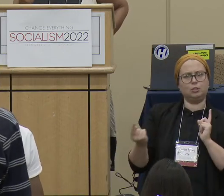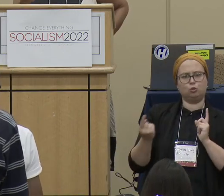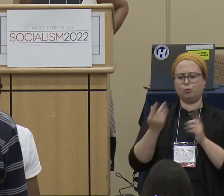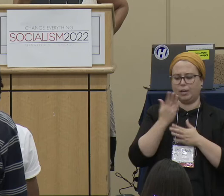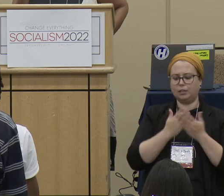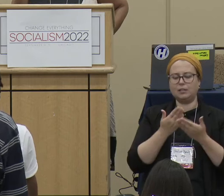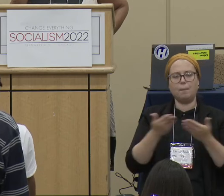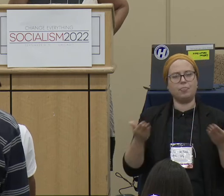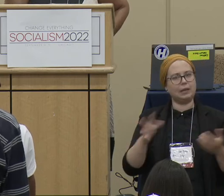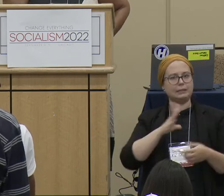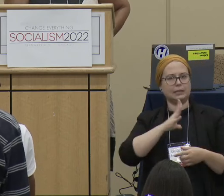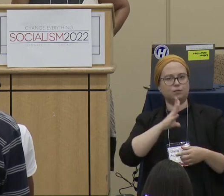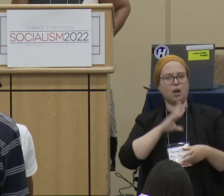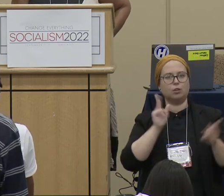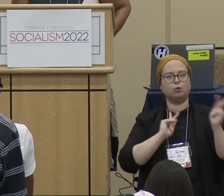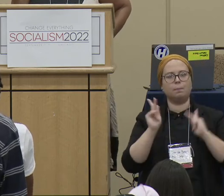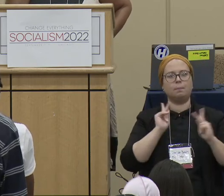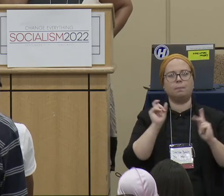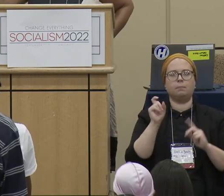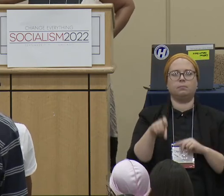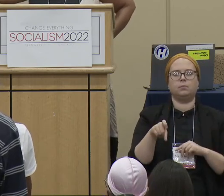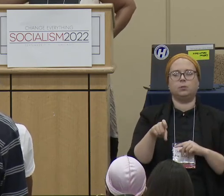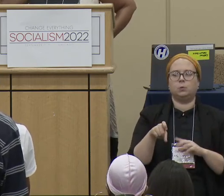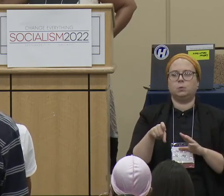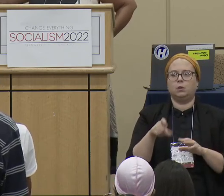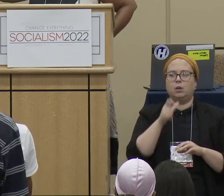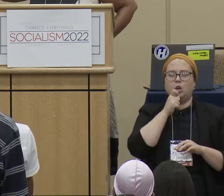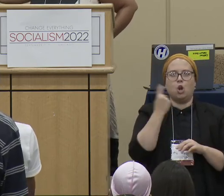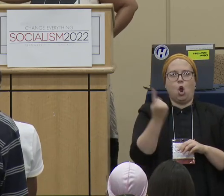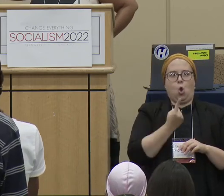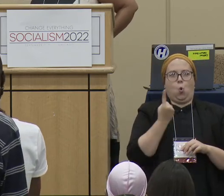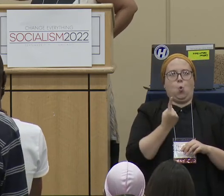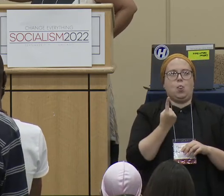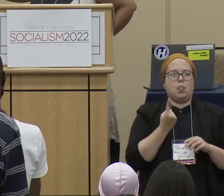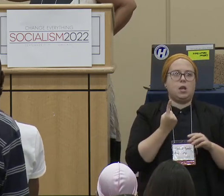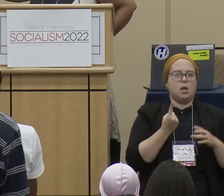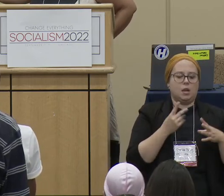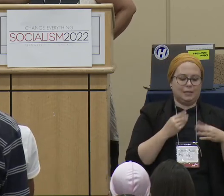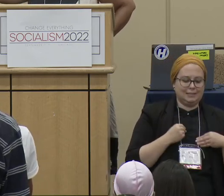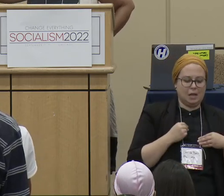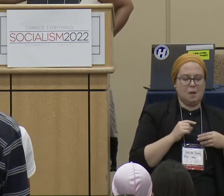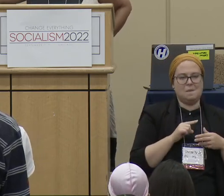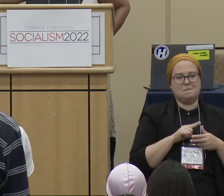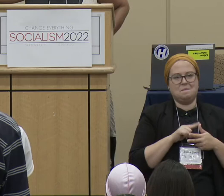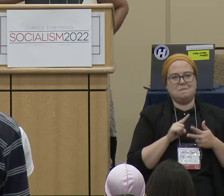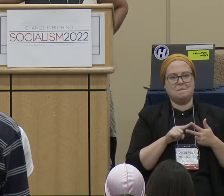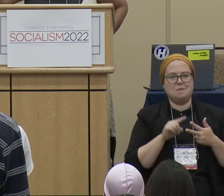we disagreed on some things, that's fine . People have to